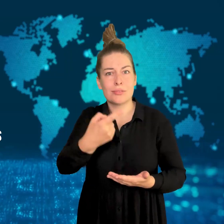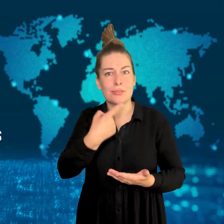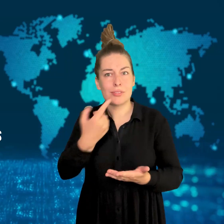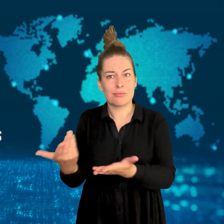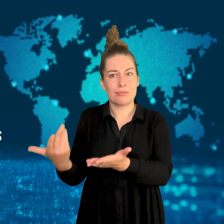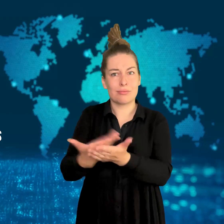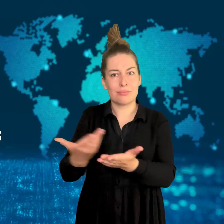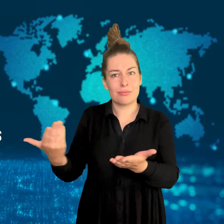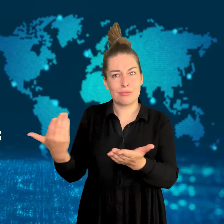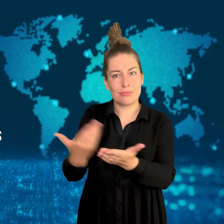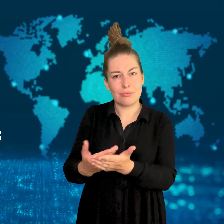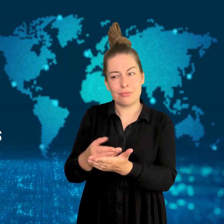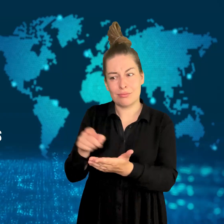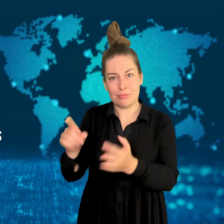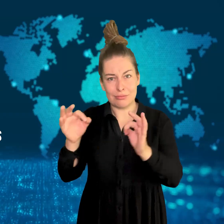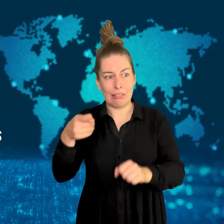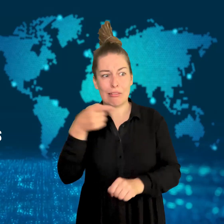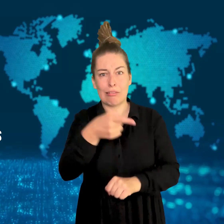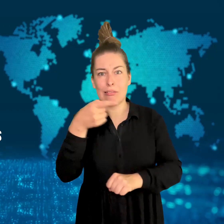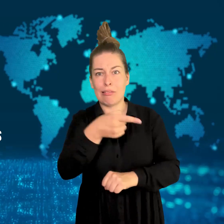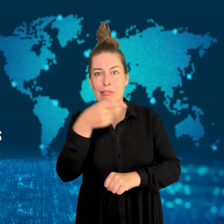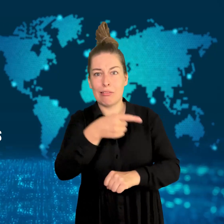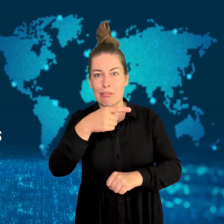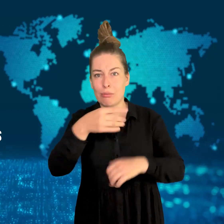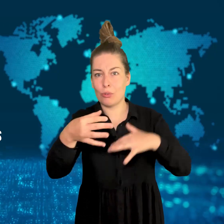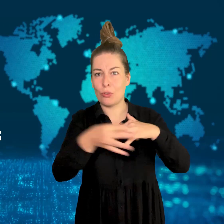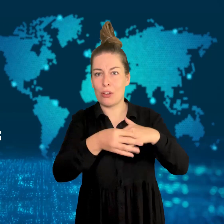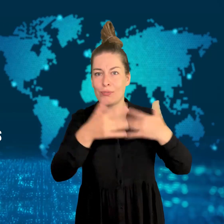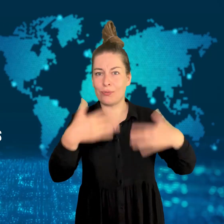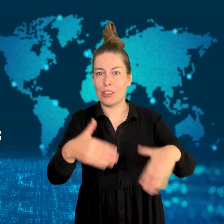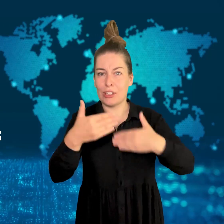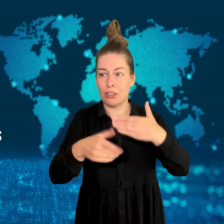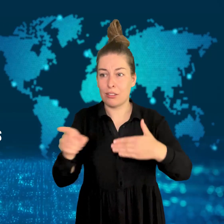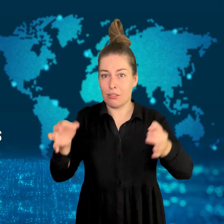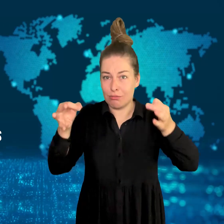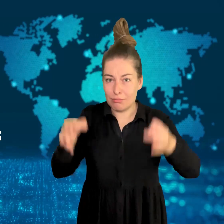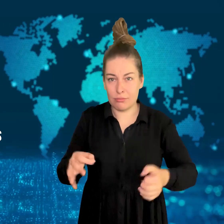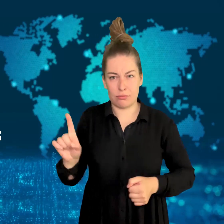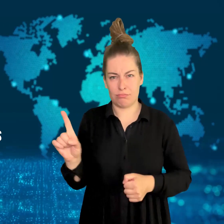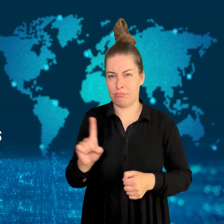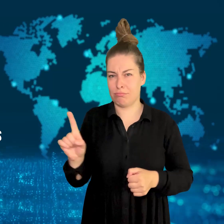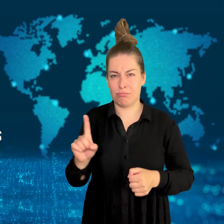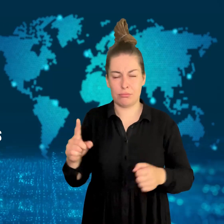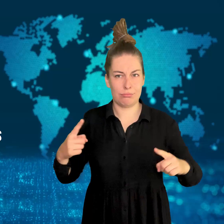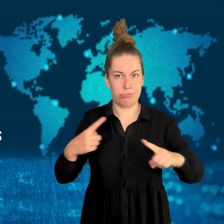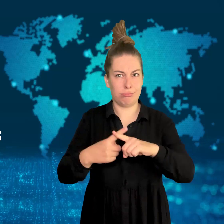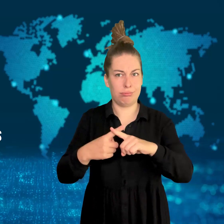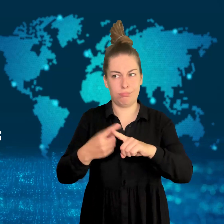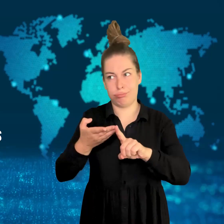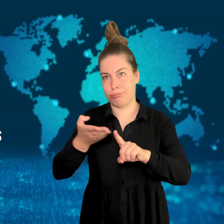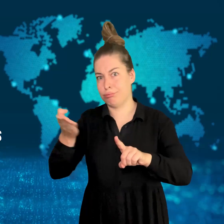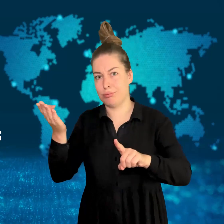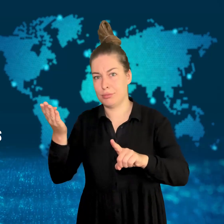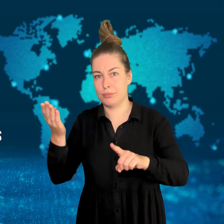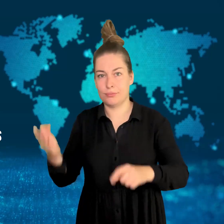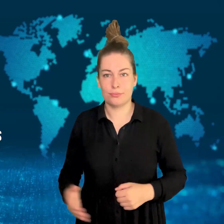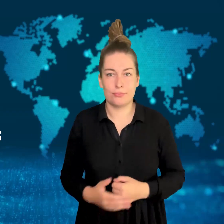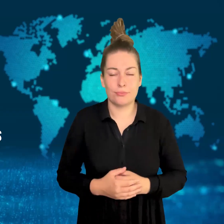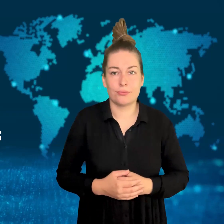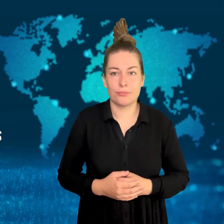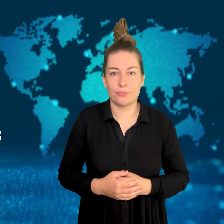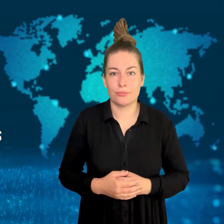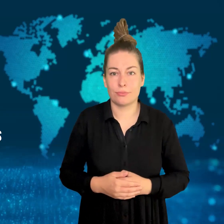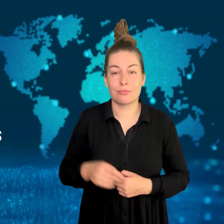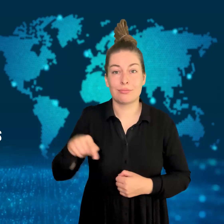the woman's claims and the resulting charges were unfounded.